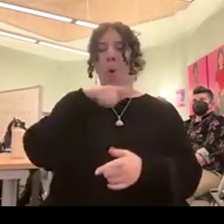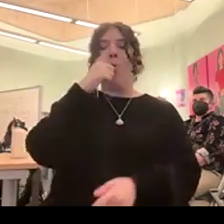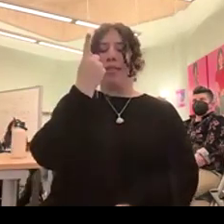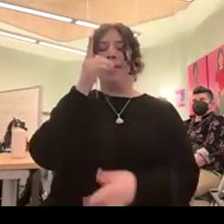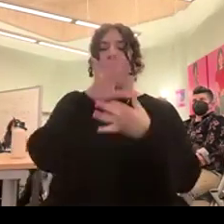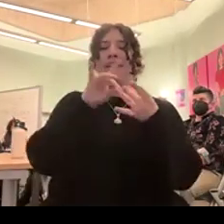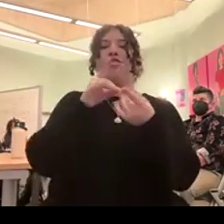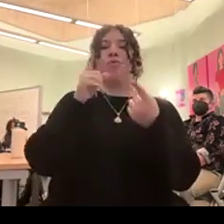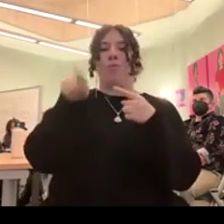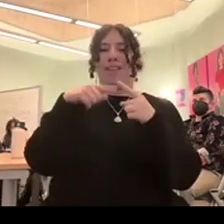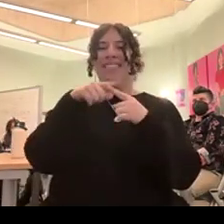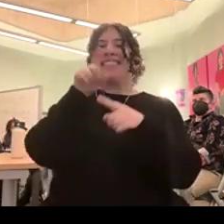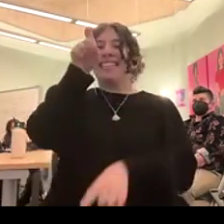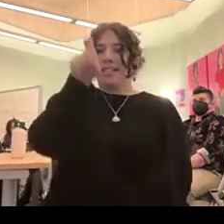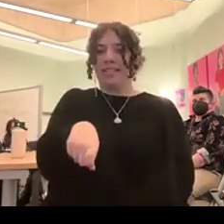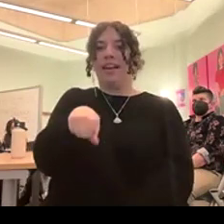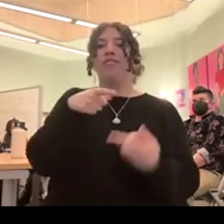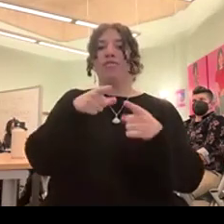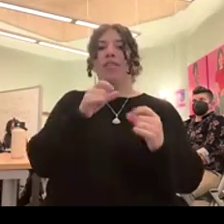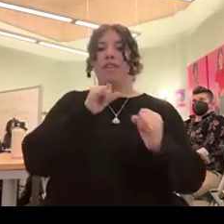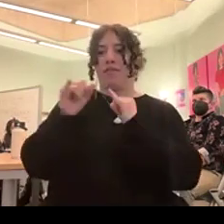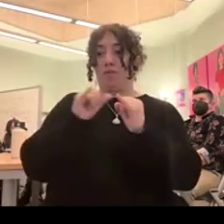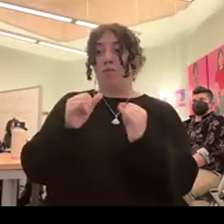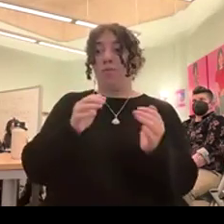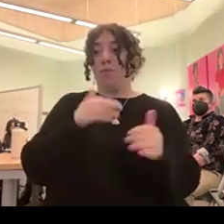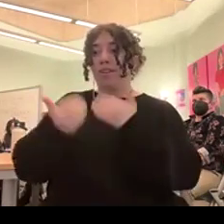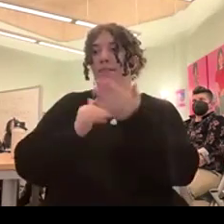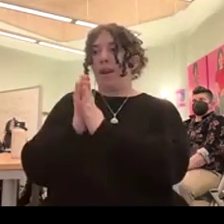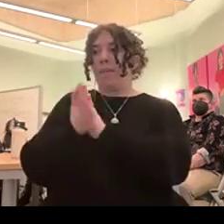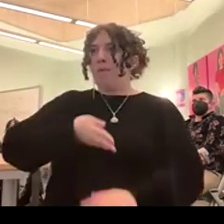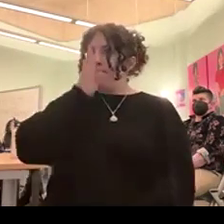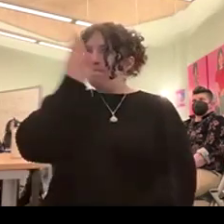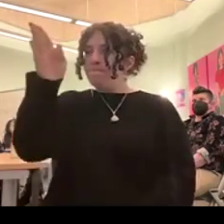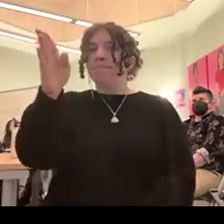But in the application materials, I only mention what's necessary. During the interviewing process,